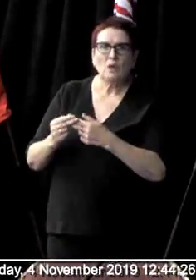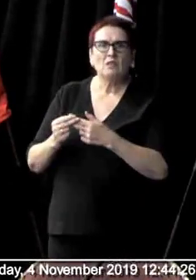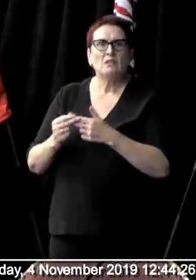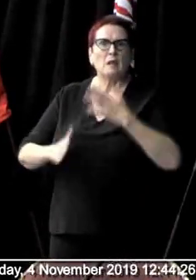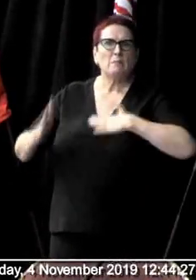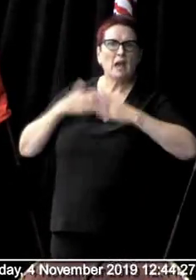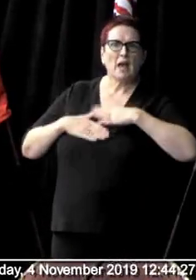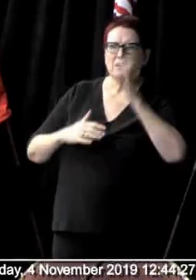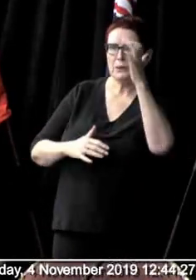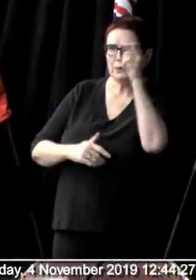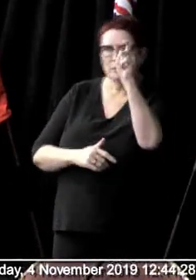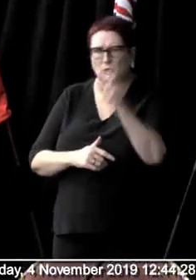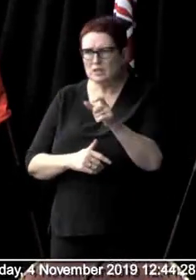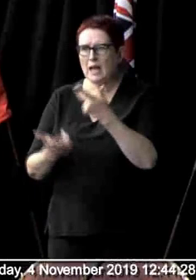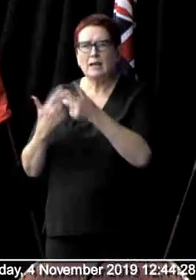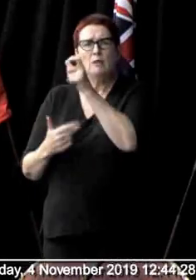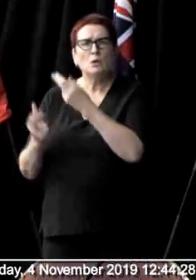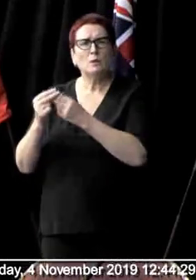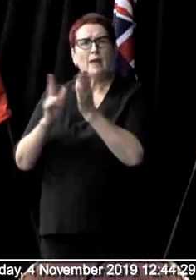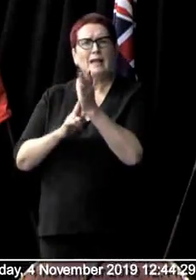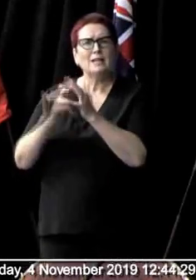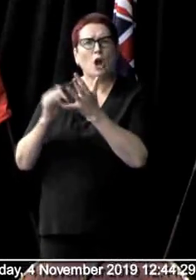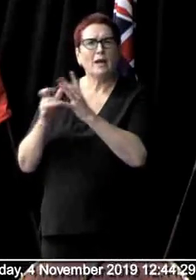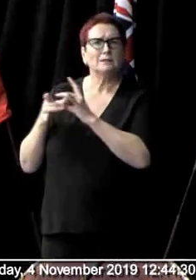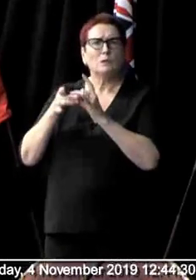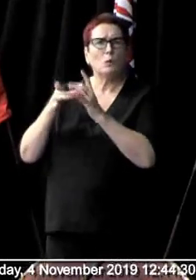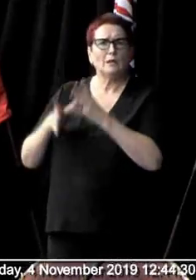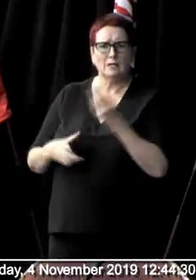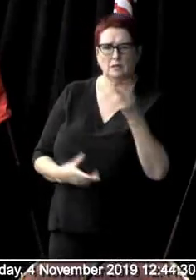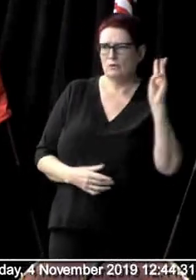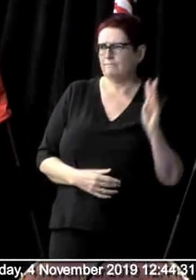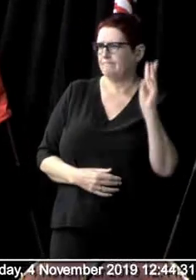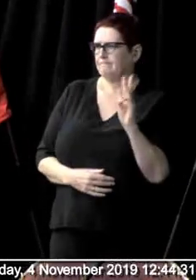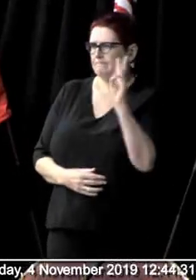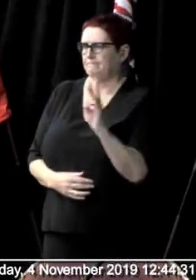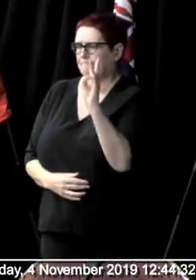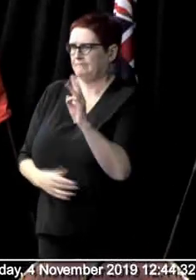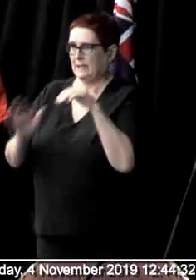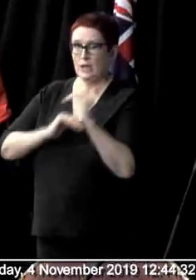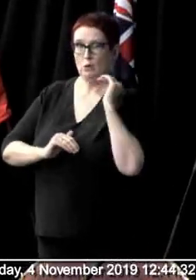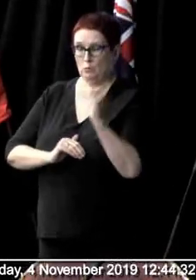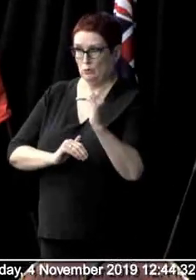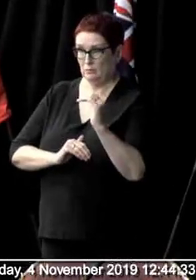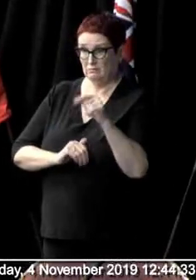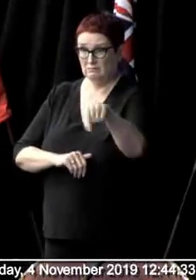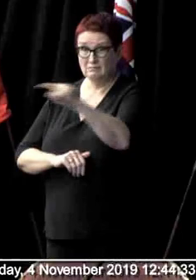[REDACTED]’s NDIS coordinator to walk into a room where there were eight teachers